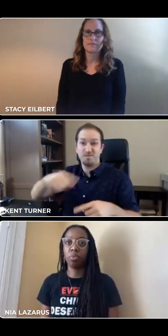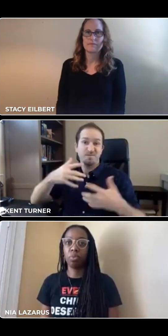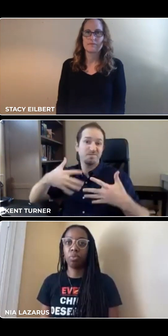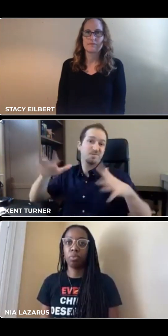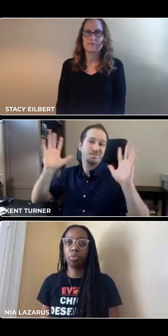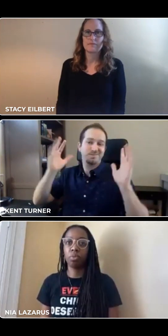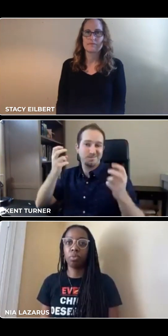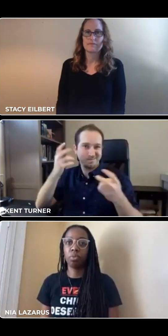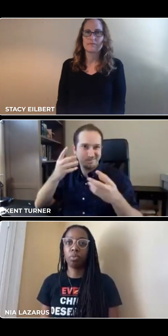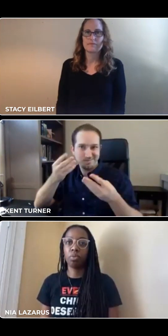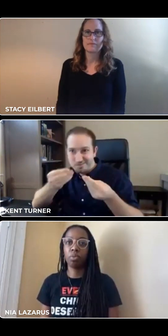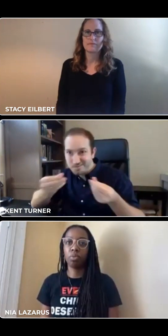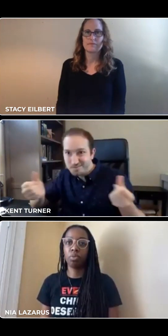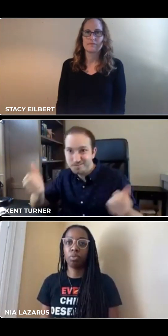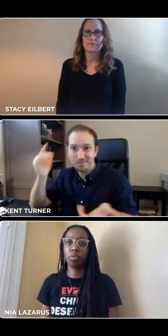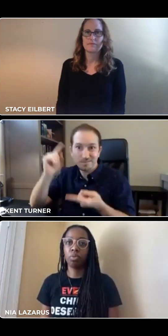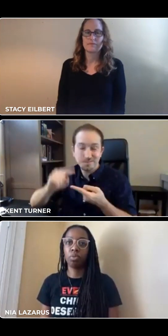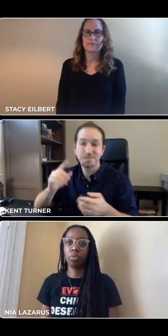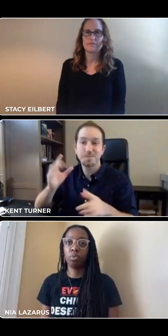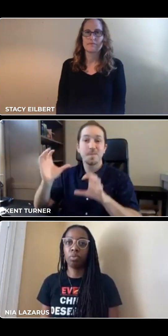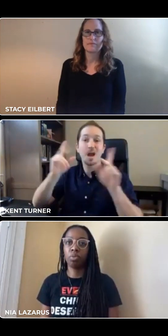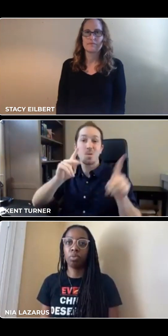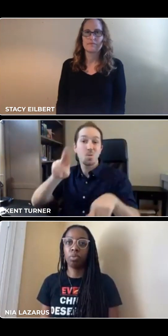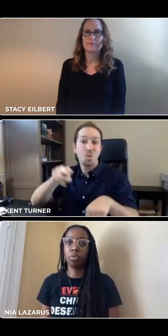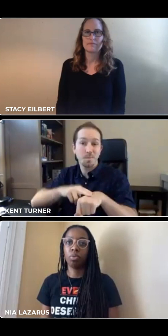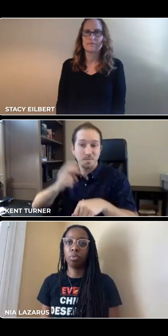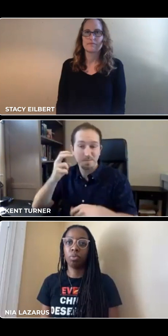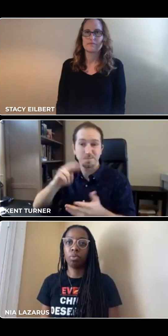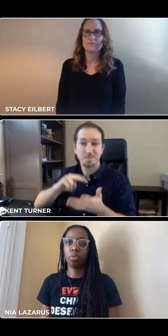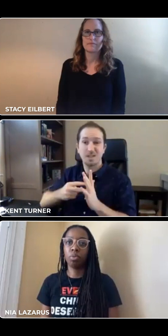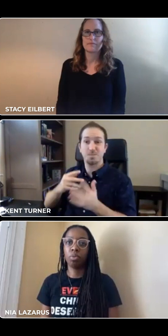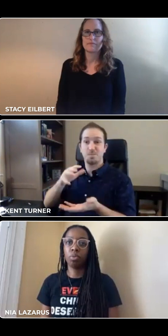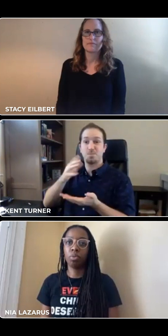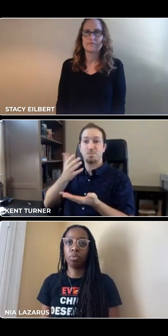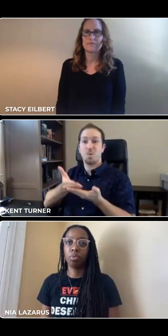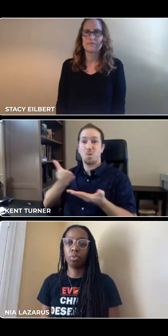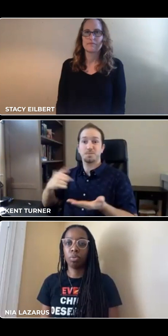brunt of the work is laid on the educator. We have to set that system up.